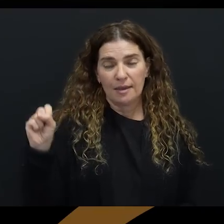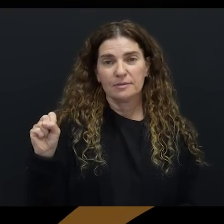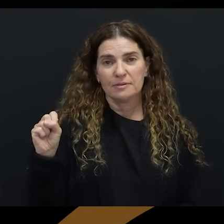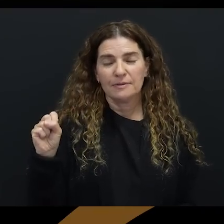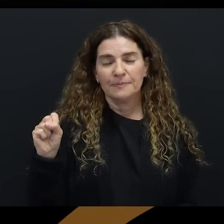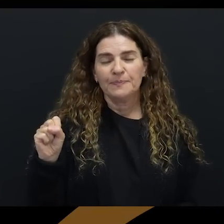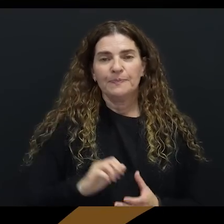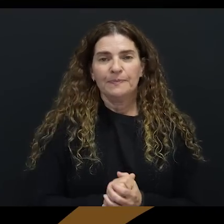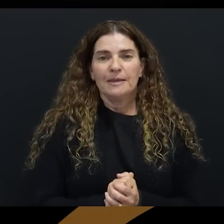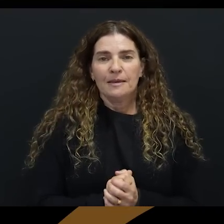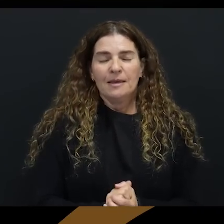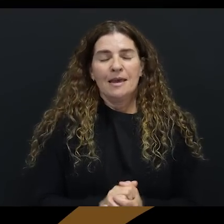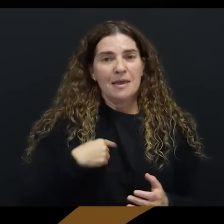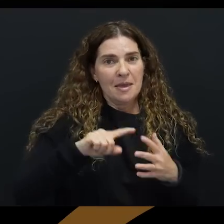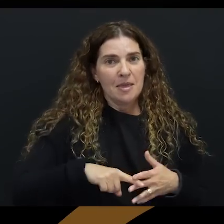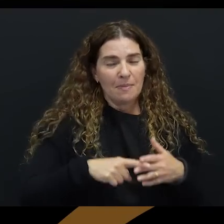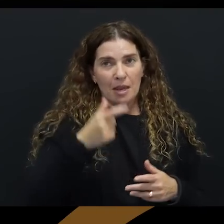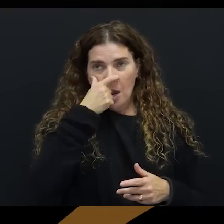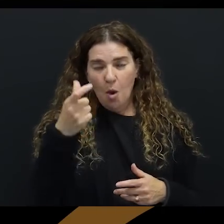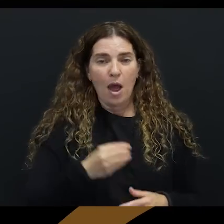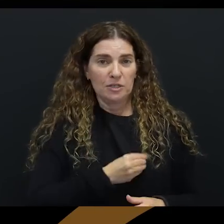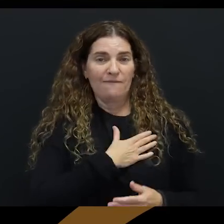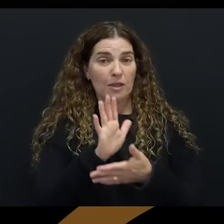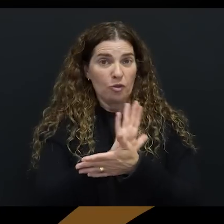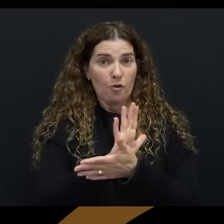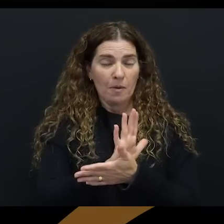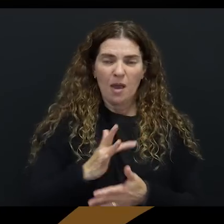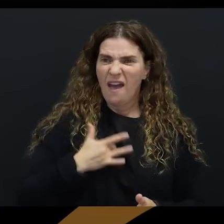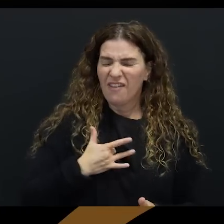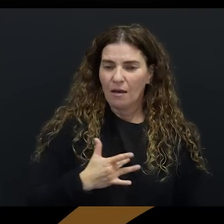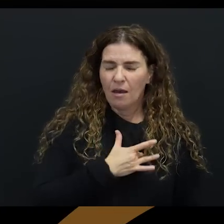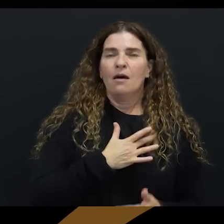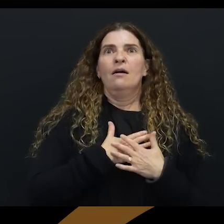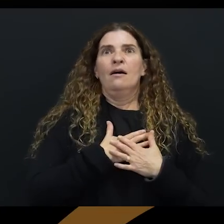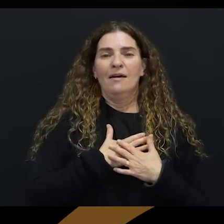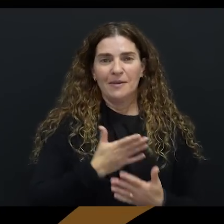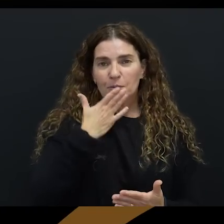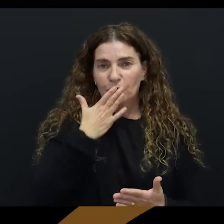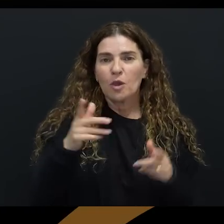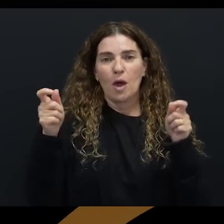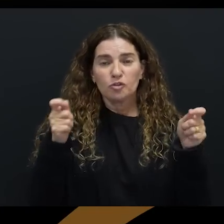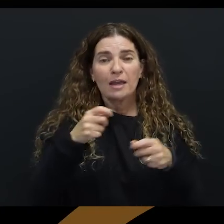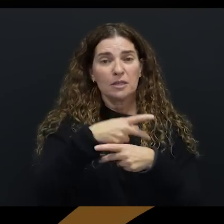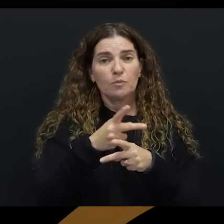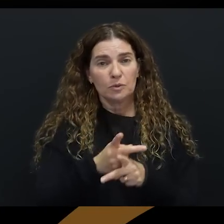and Sue Ruzenski from Helen Keller Services. When I first watched “Feeling Through” I found it so moving.